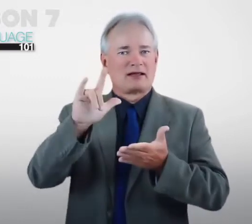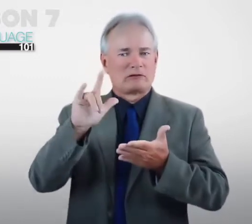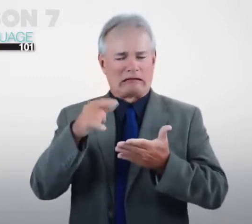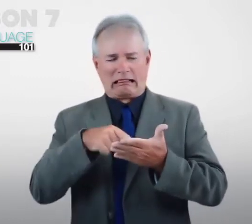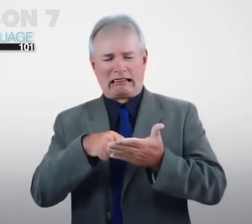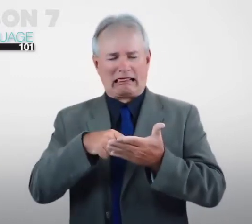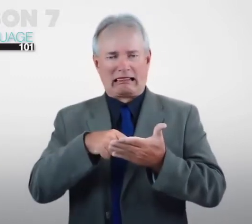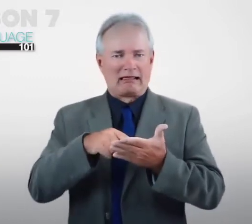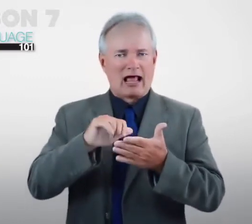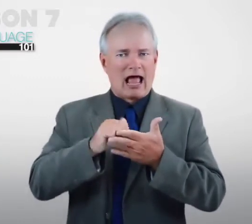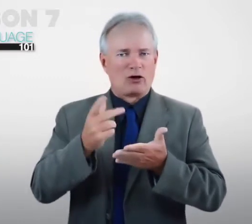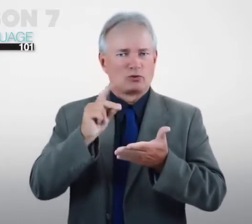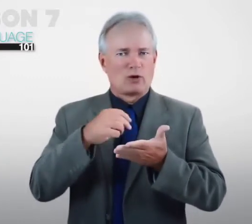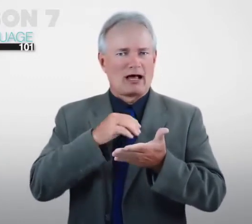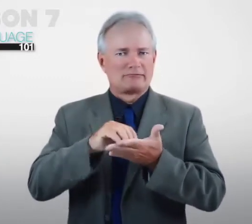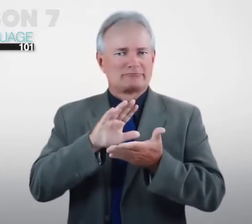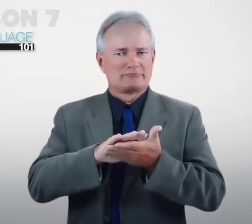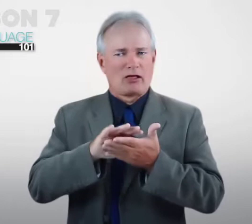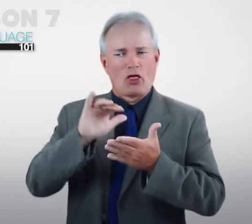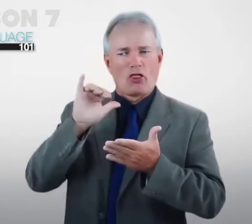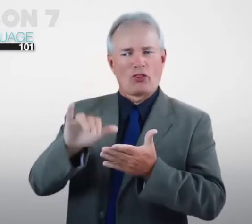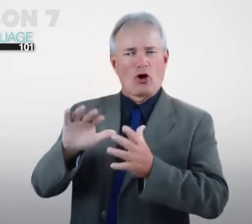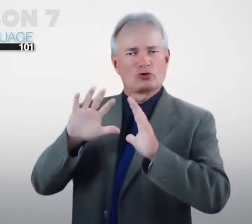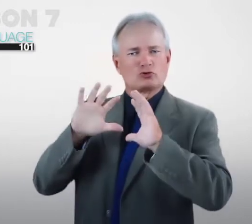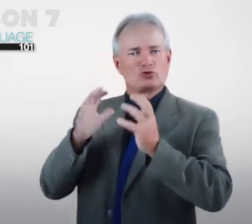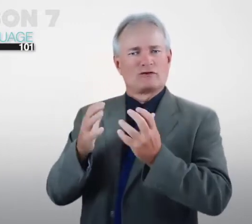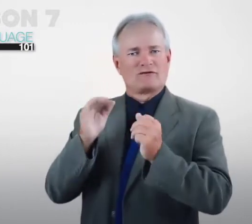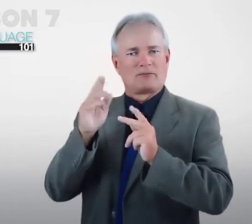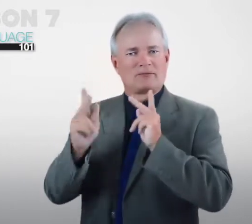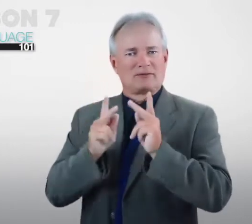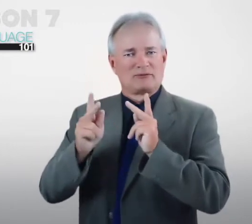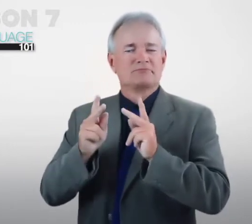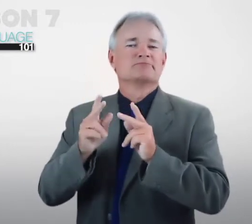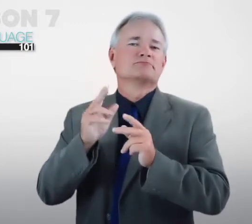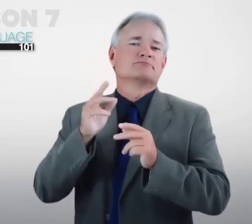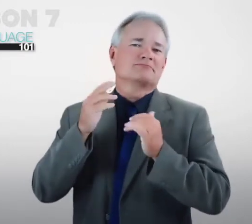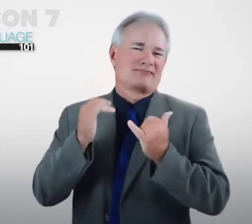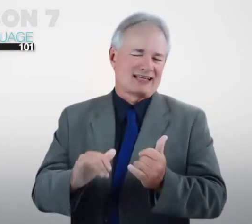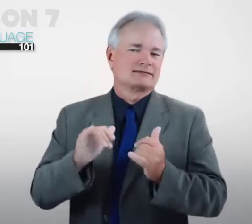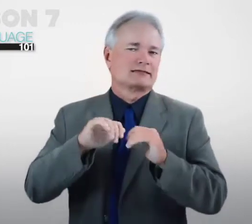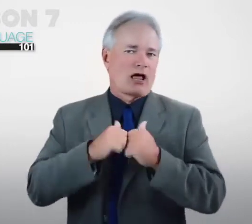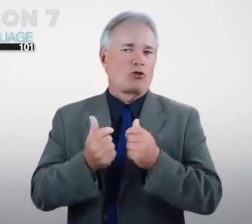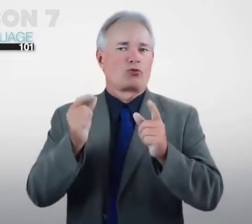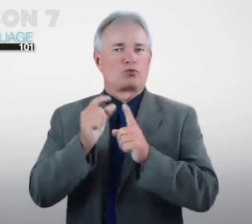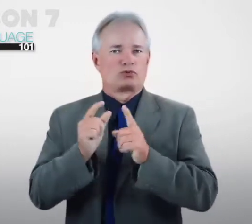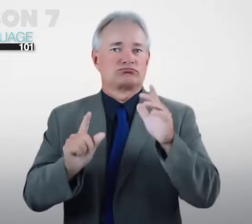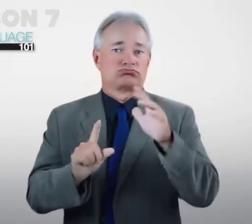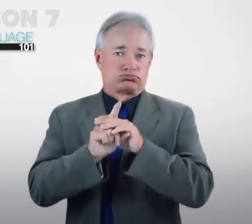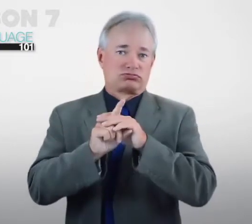from Congress who writes the bills and they define that group of people as such.